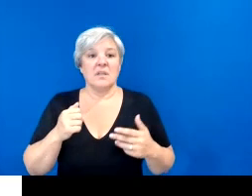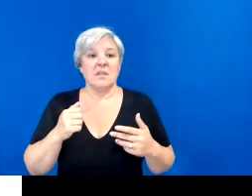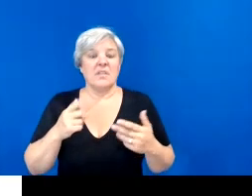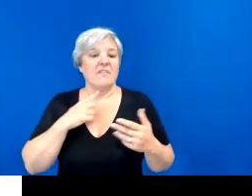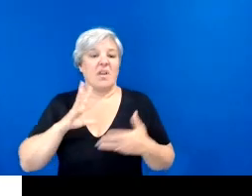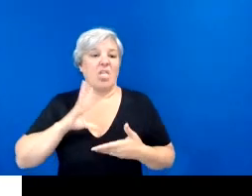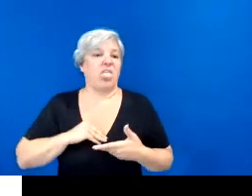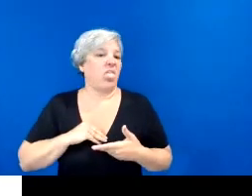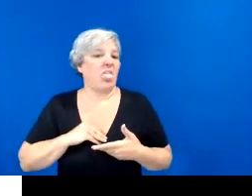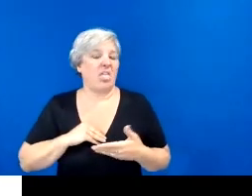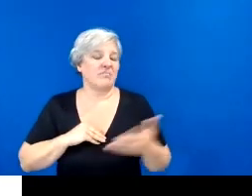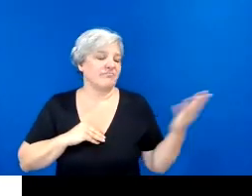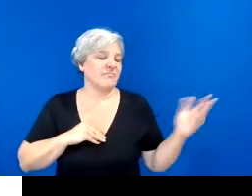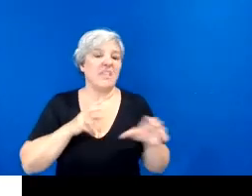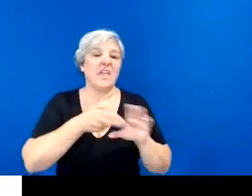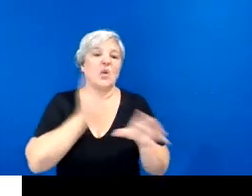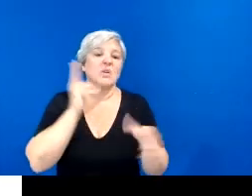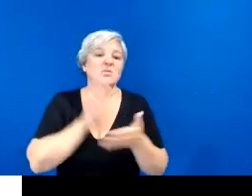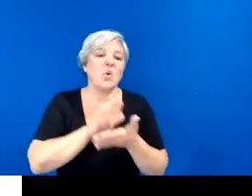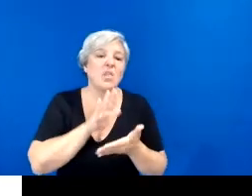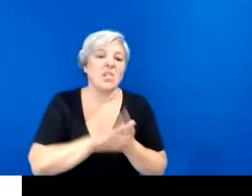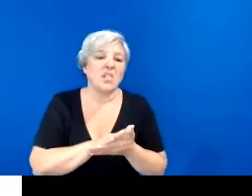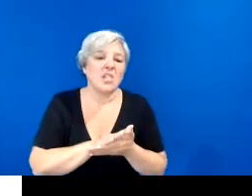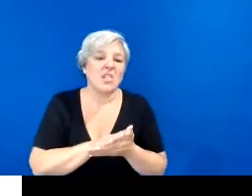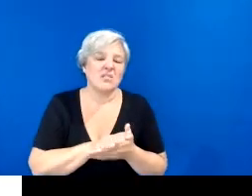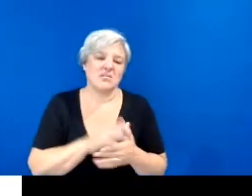and leave college altogether because it's just impossible to manage.